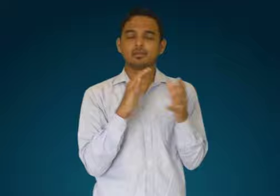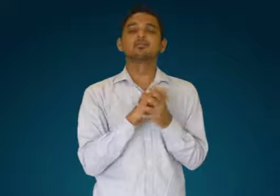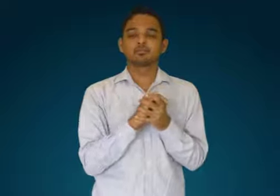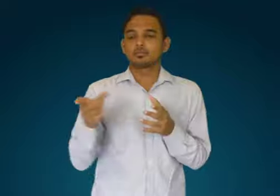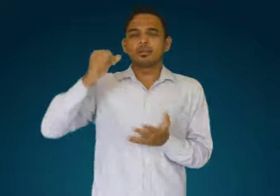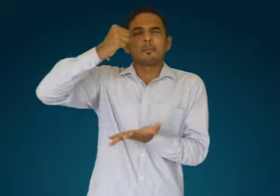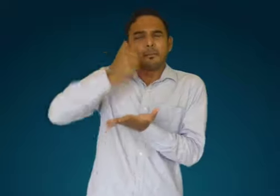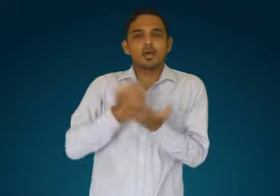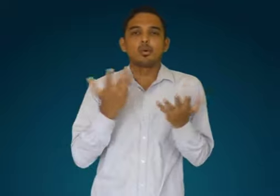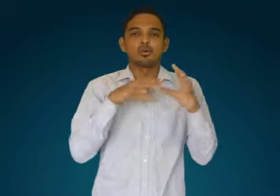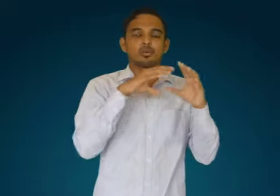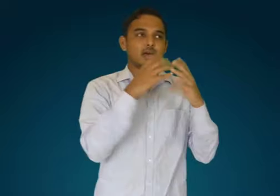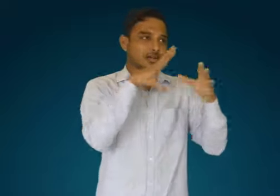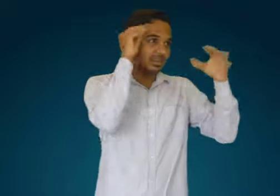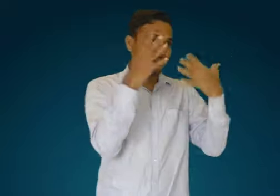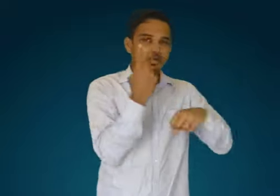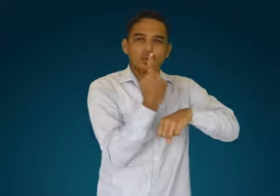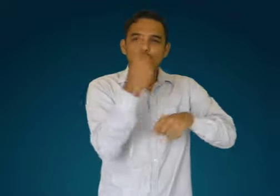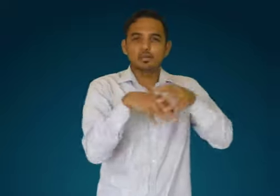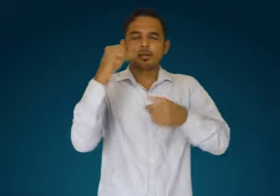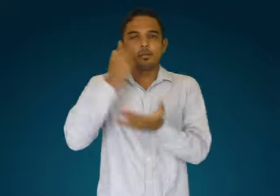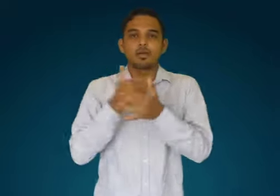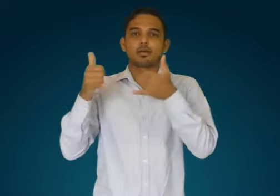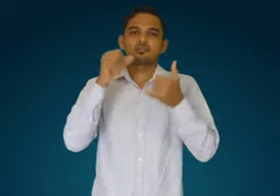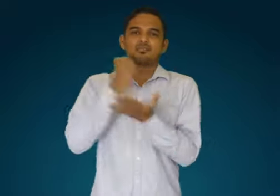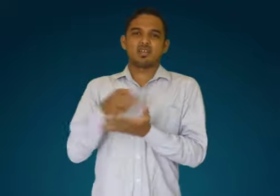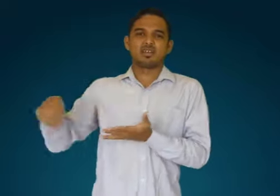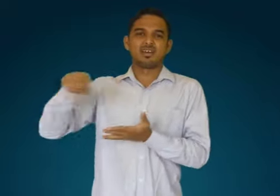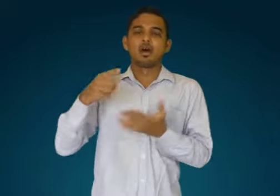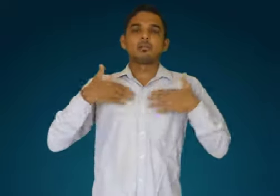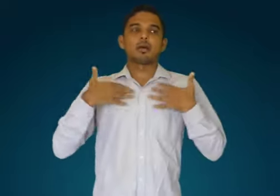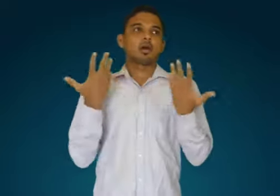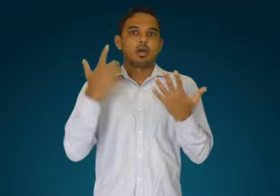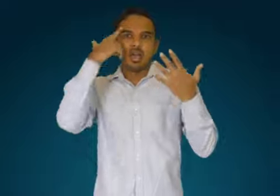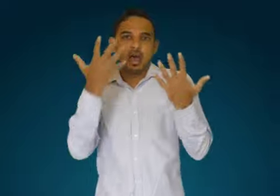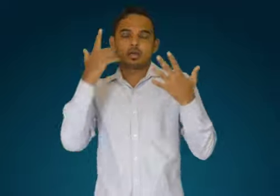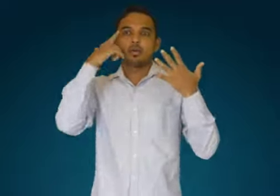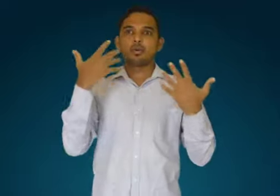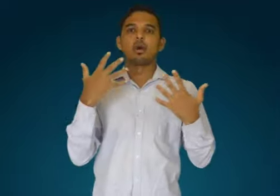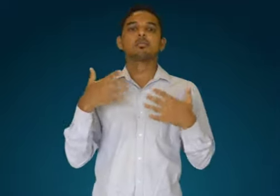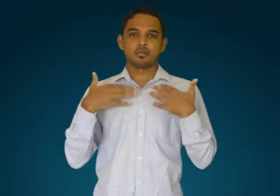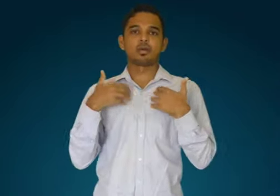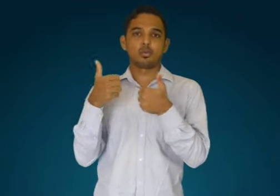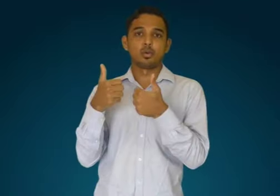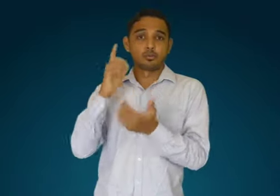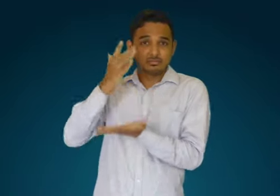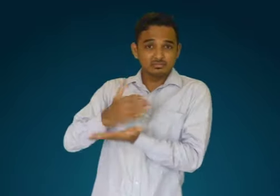using the same concept of plants the children learn about science technology english and mathematics